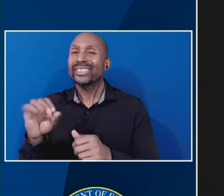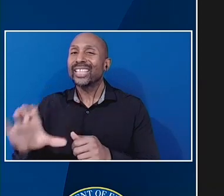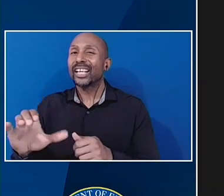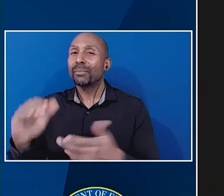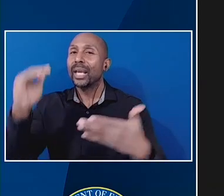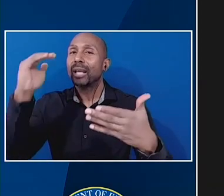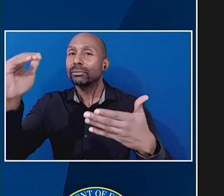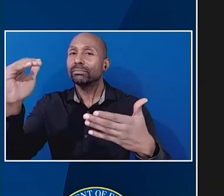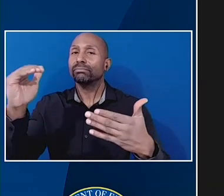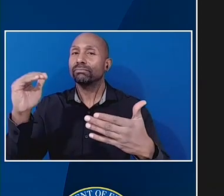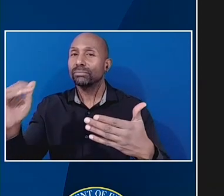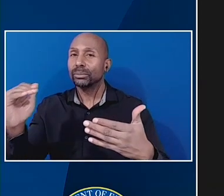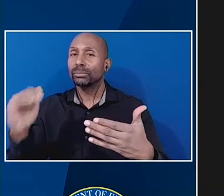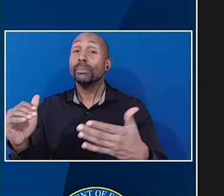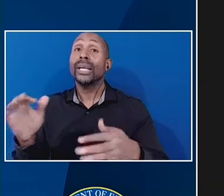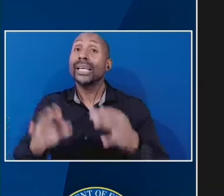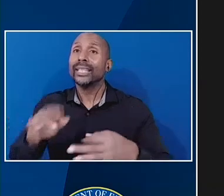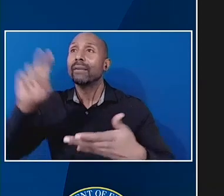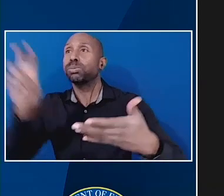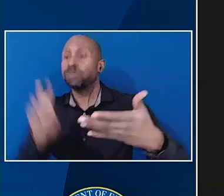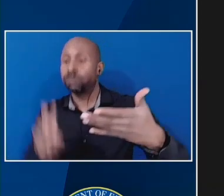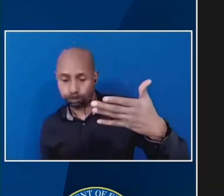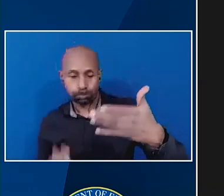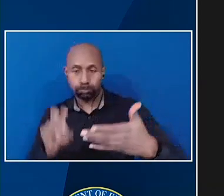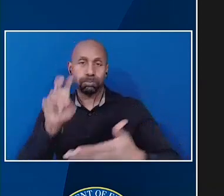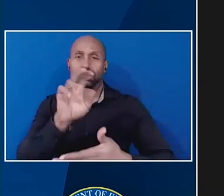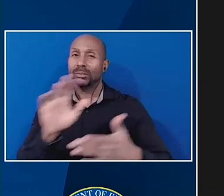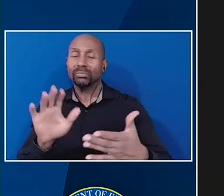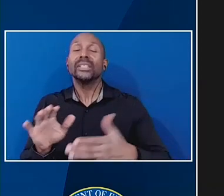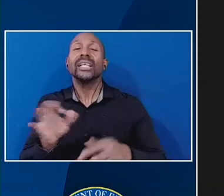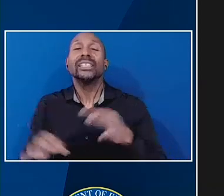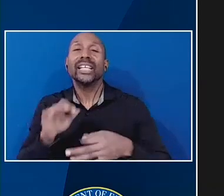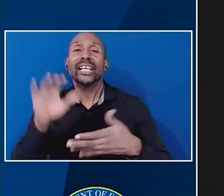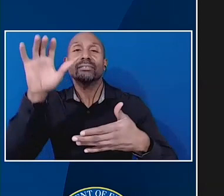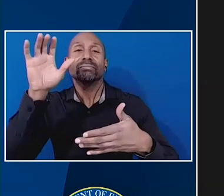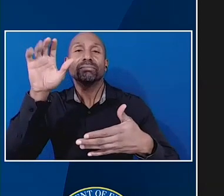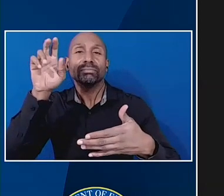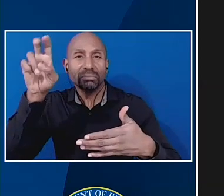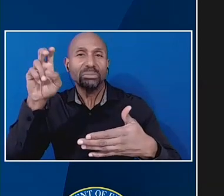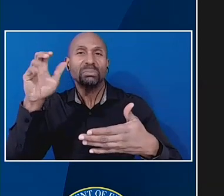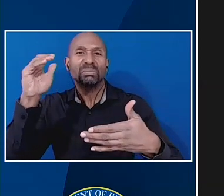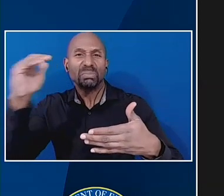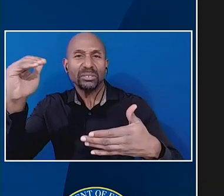I mean, obviously we'll go through the entire section, but just for the sake of conversation, it might make sense.